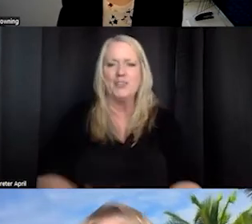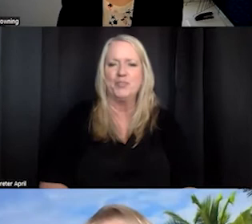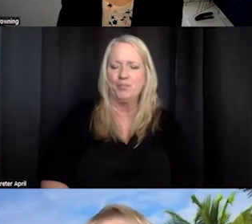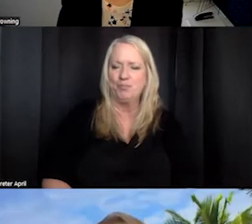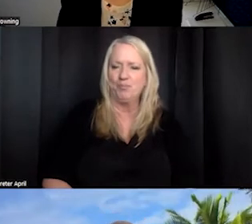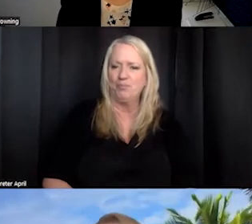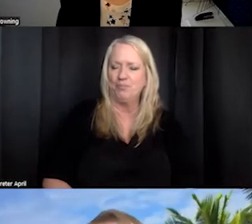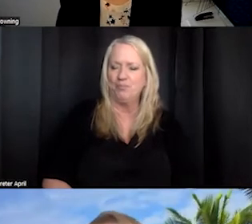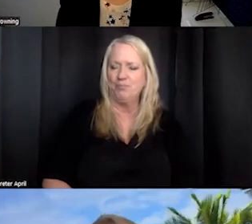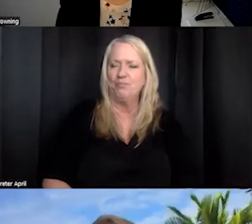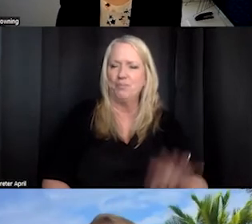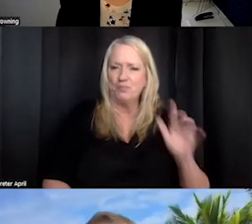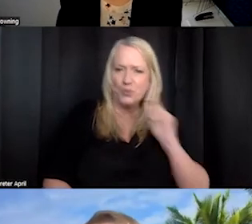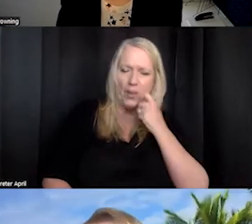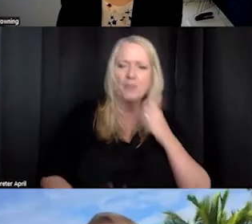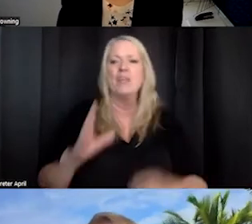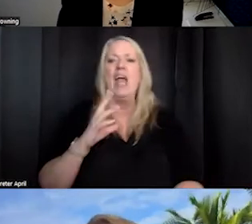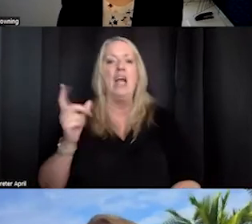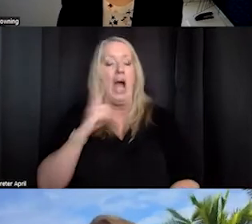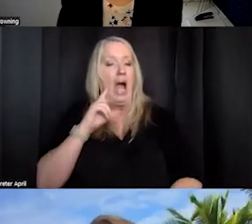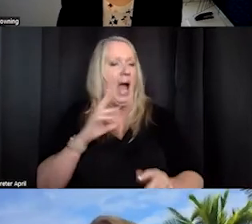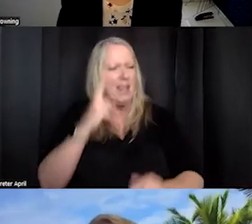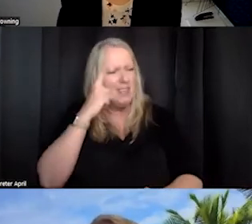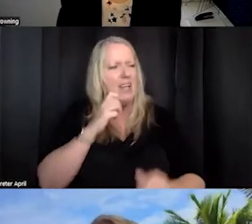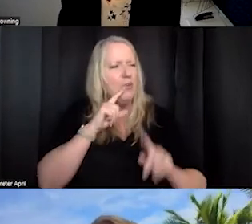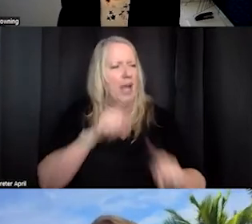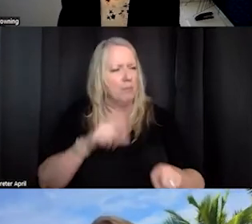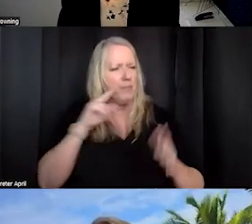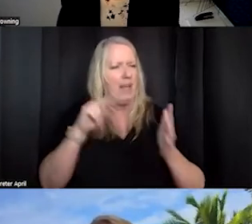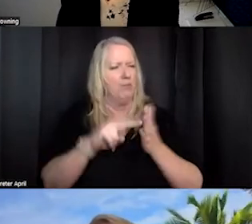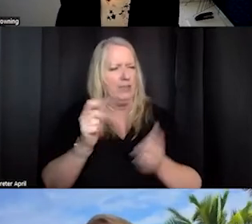I THINK I KNOW THE ANSWER, I HAVE LOOKED AT THIS SEVERAL TIMES. WHEN IT FIRST CAME OUT.